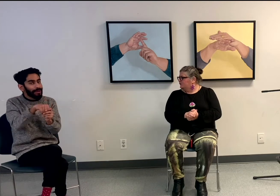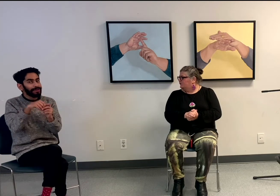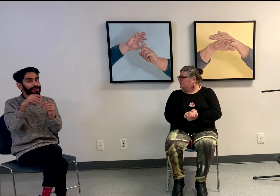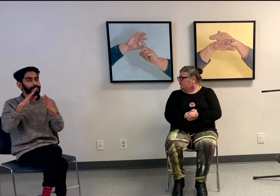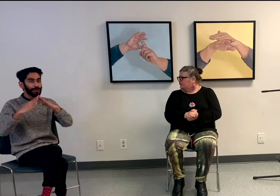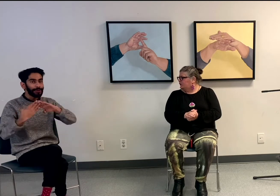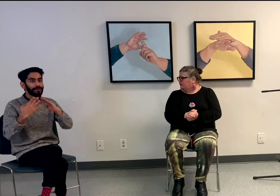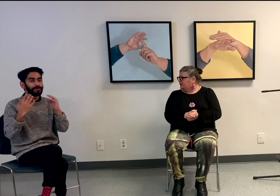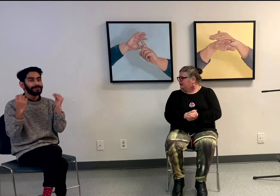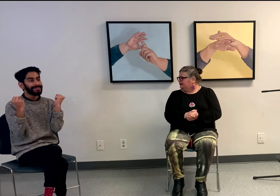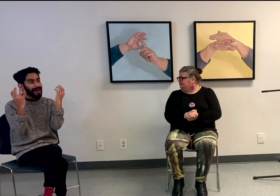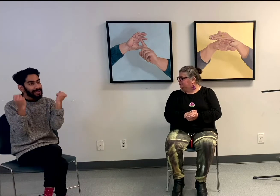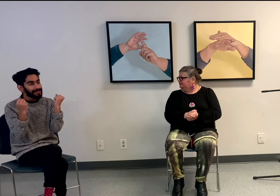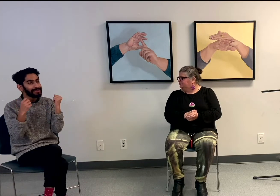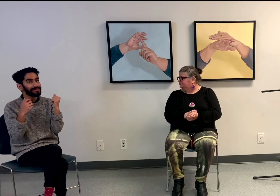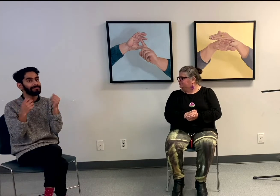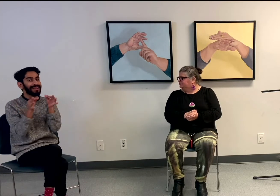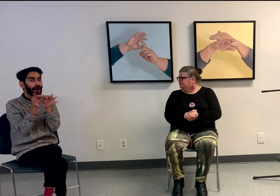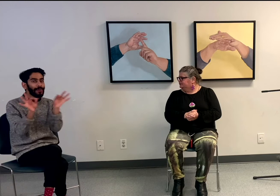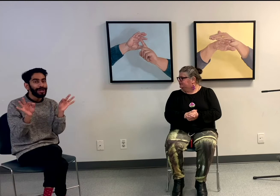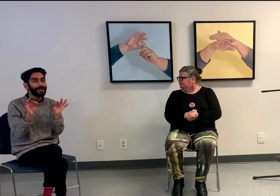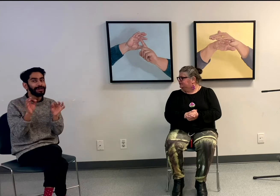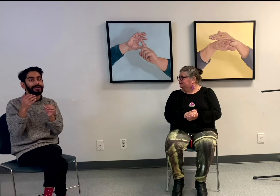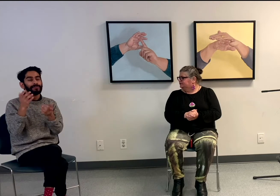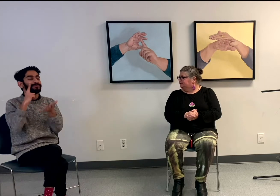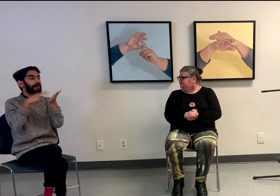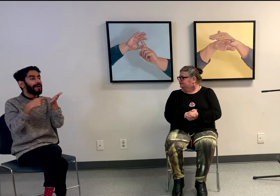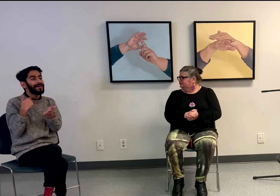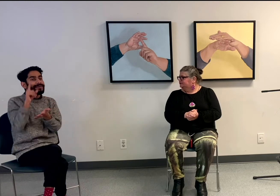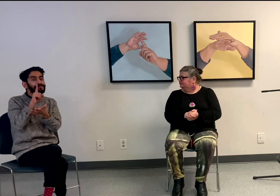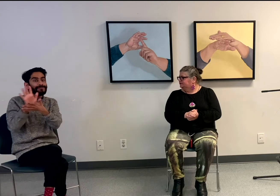We have, um, our communities that we're involved in, we have sign language.